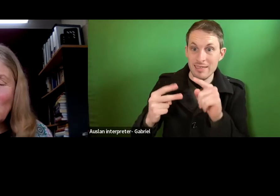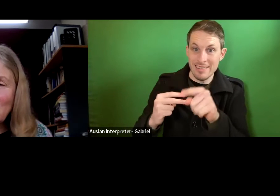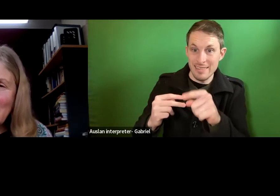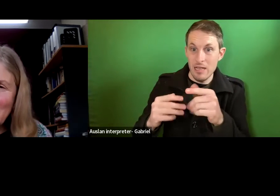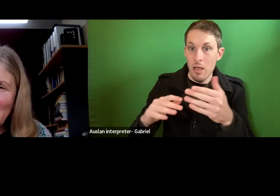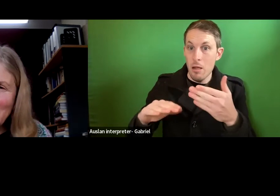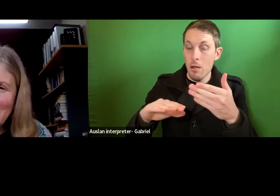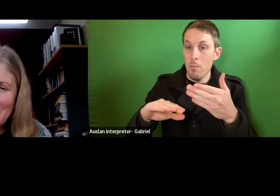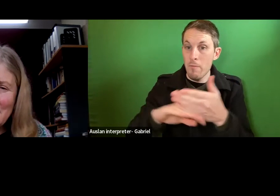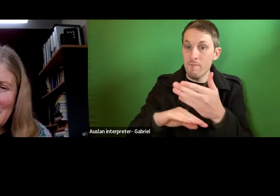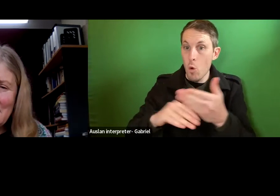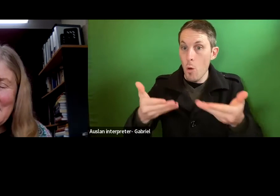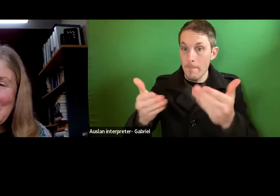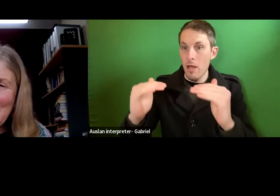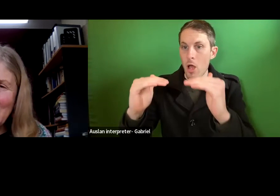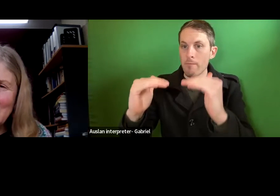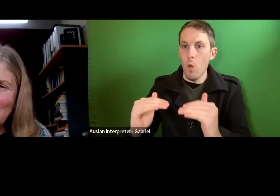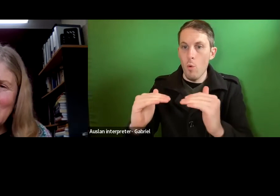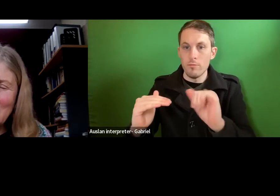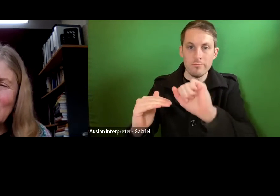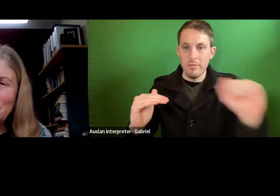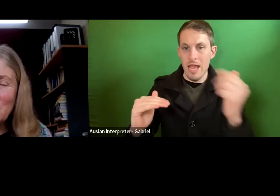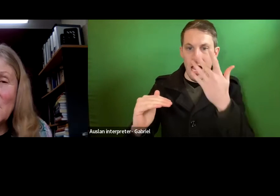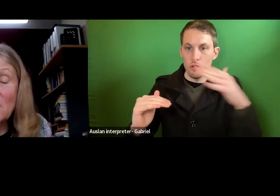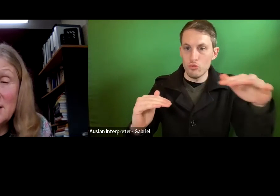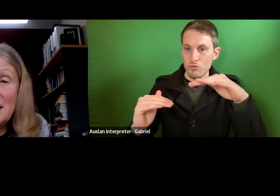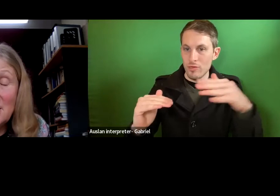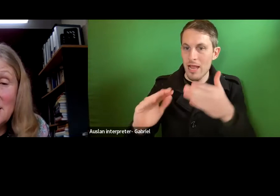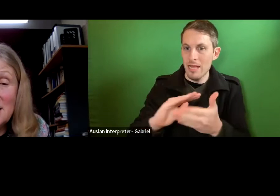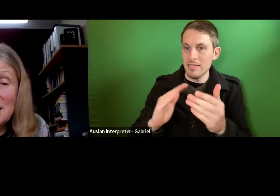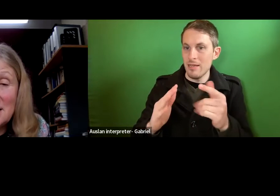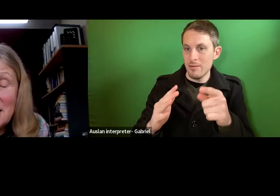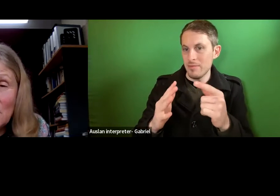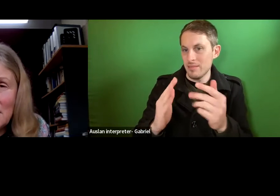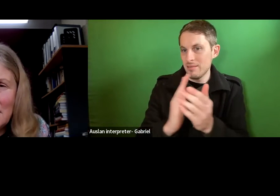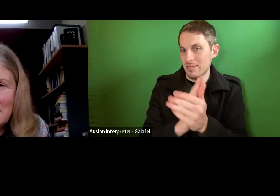on standardised tests in a key academic skill. So standardised testing tells us